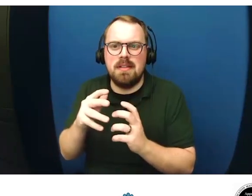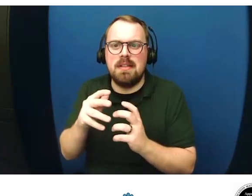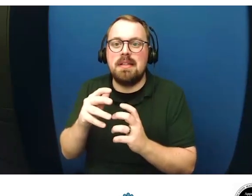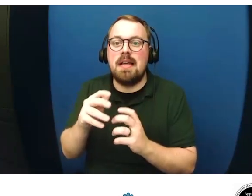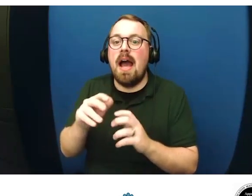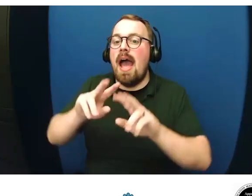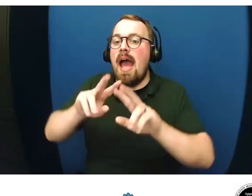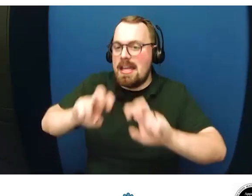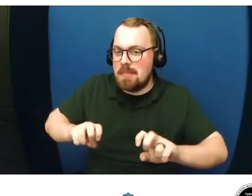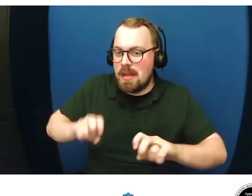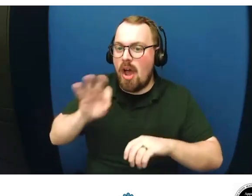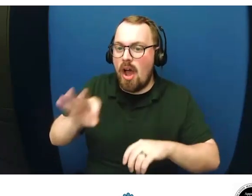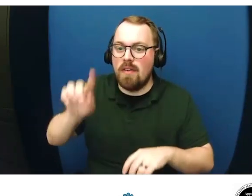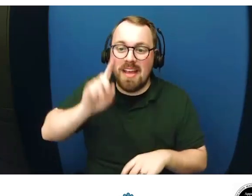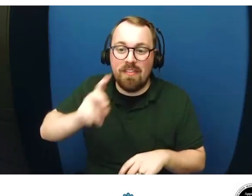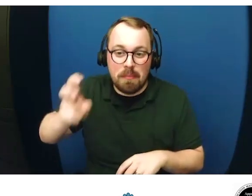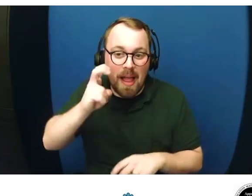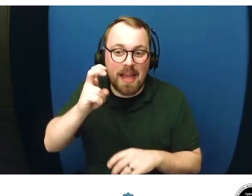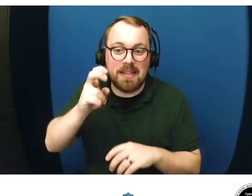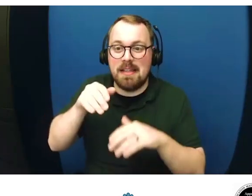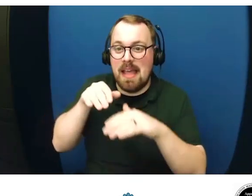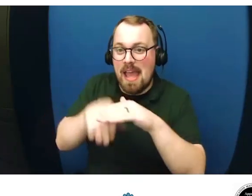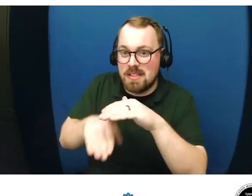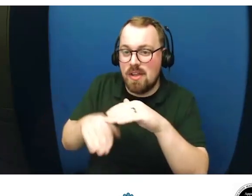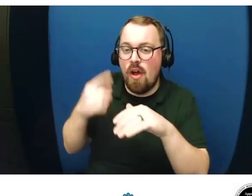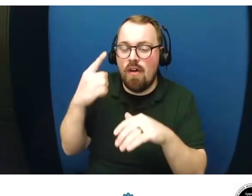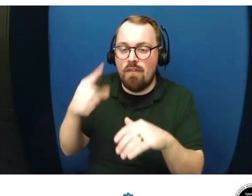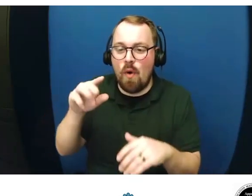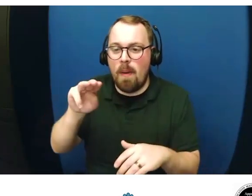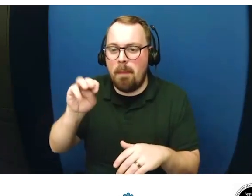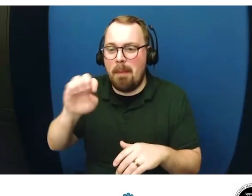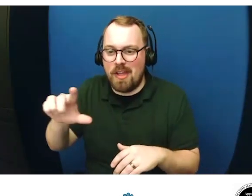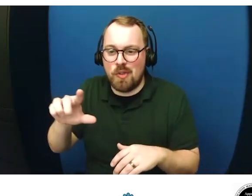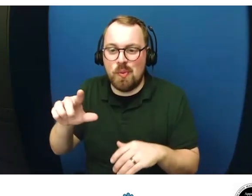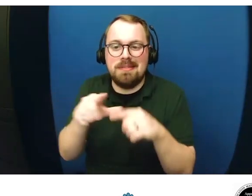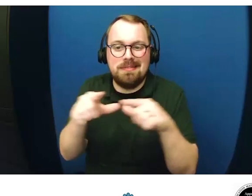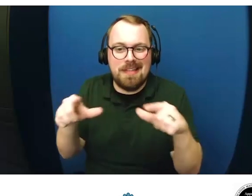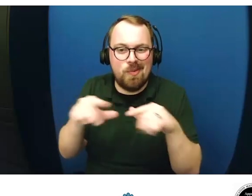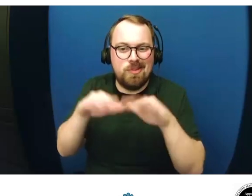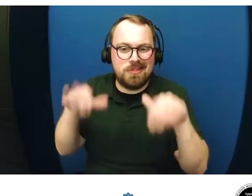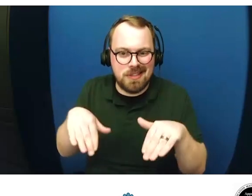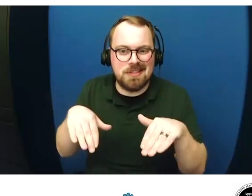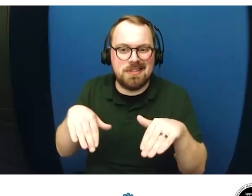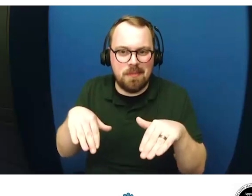Assessment of Deafblind Access to Manual Language Systems. I got it.